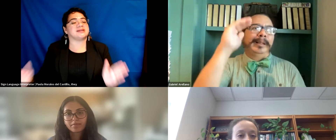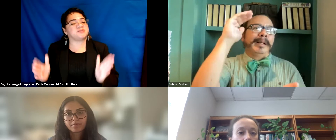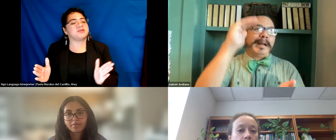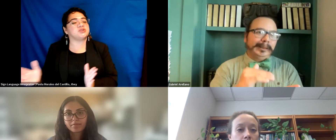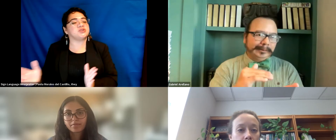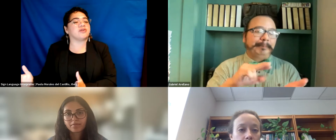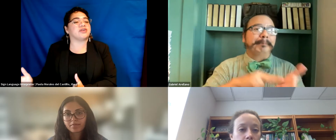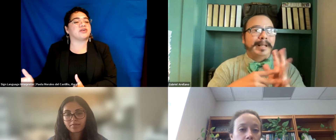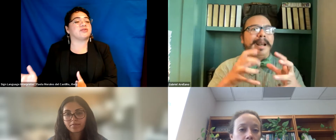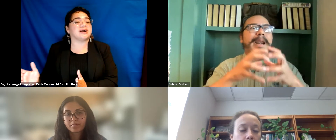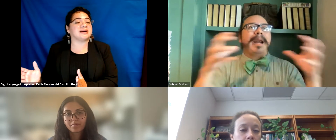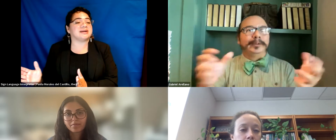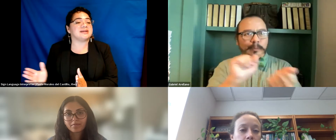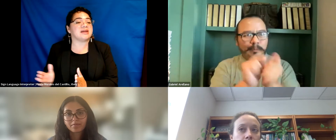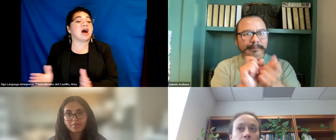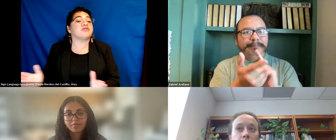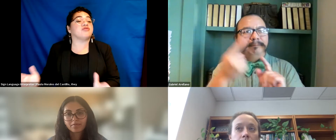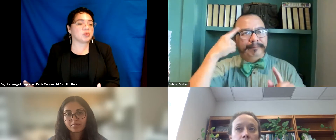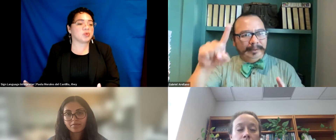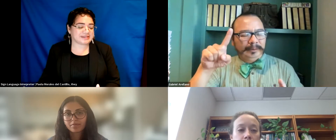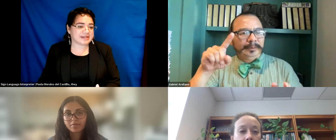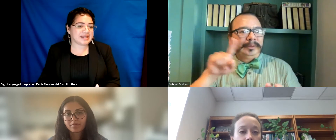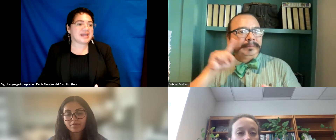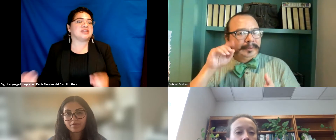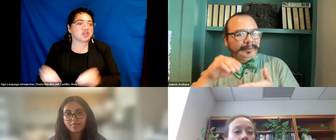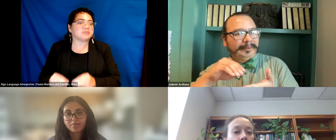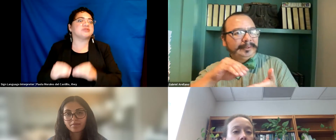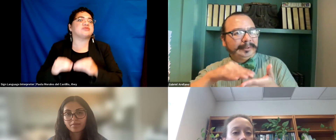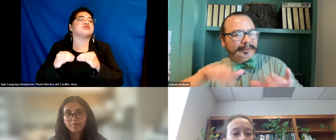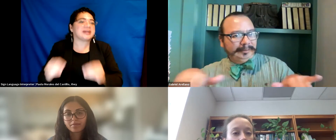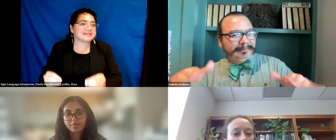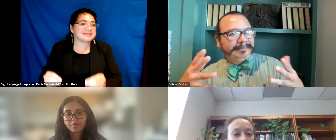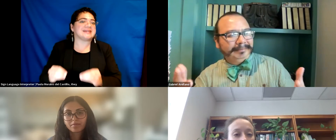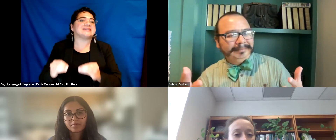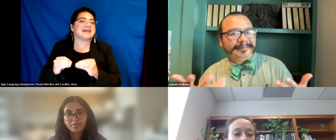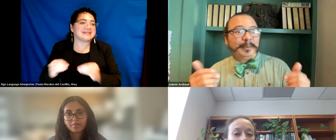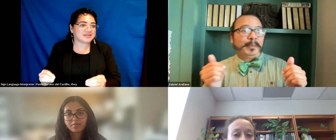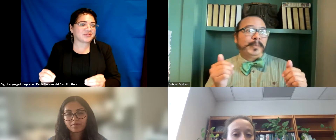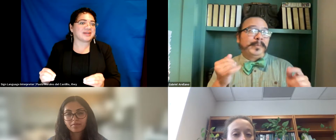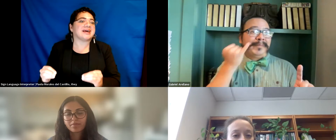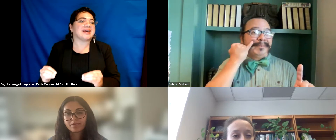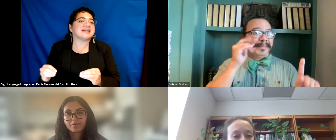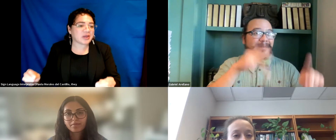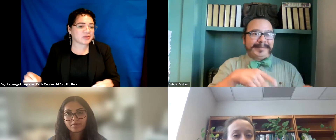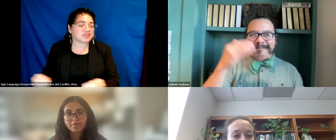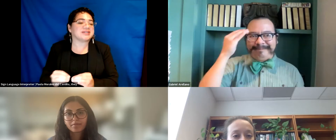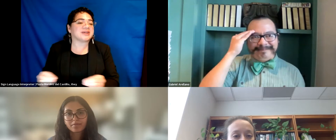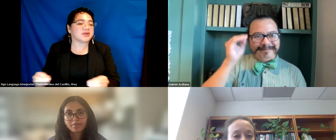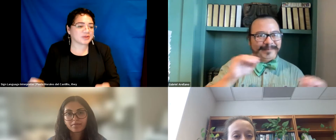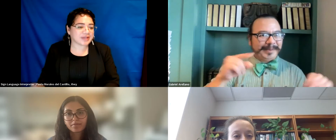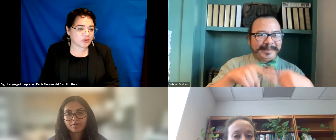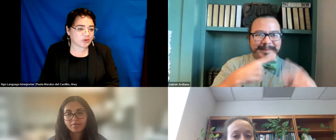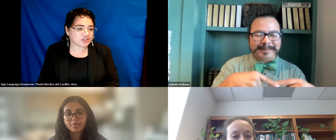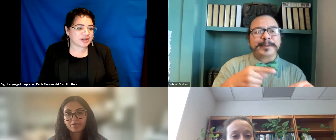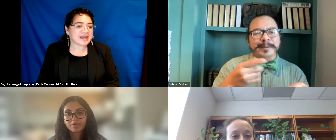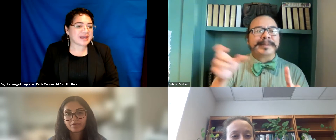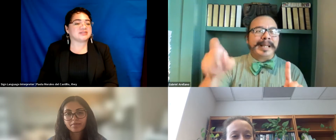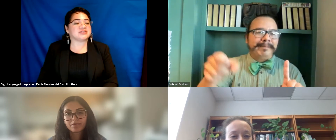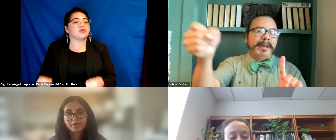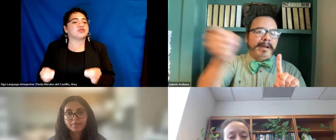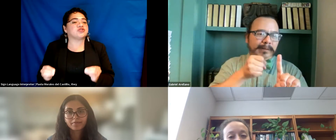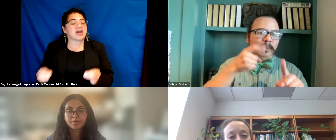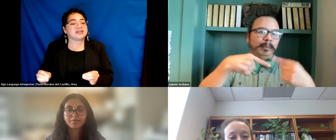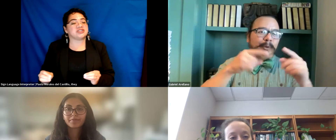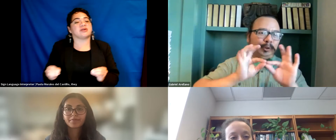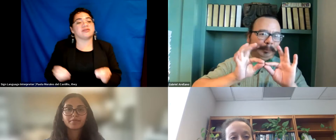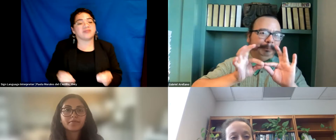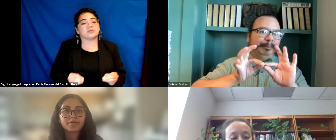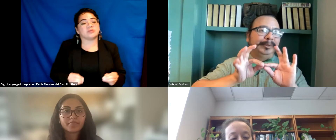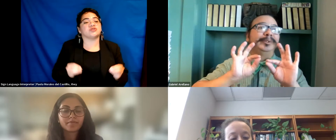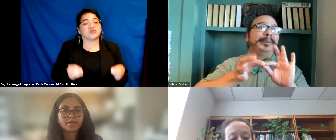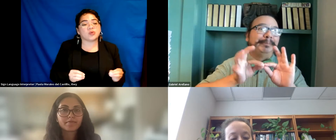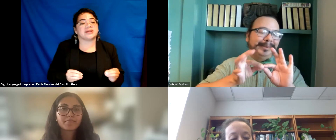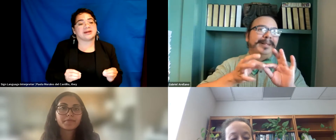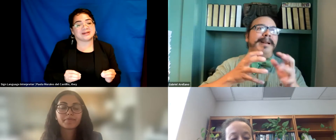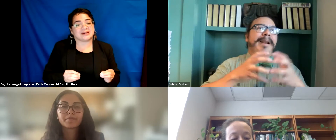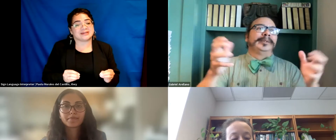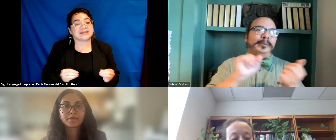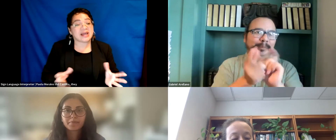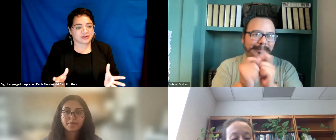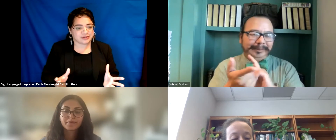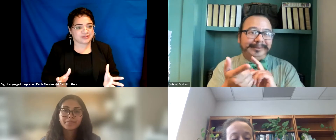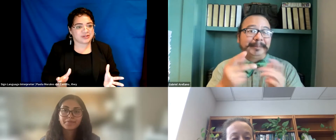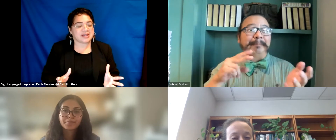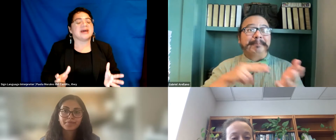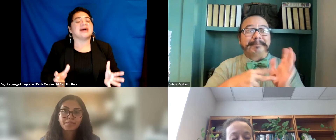Sign Language Interpreter | Paola Morales del Castillo, they: speaks to more their uh non-fluency in terms of translating scientific language or technical language. And So those strategies that are available to fluid uh uh signers